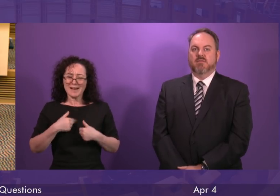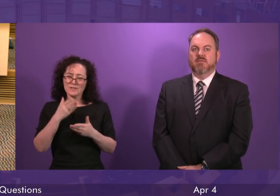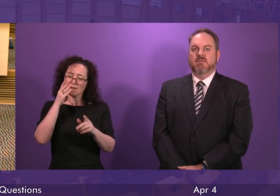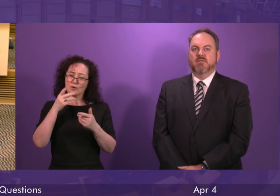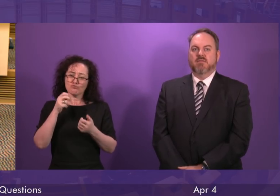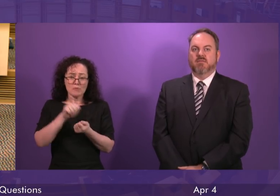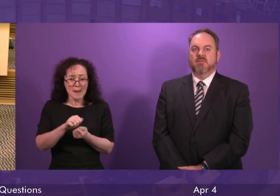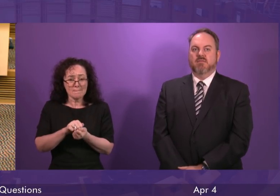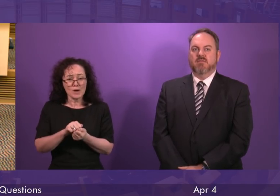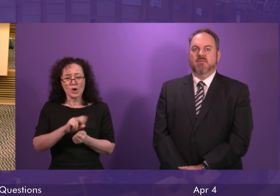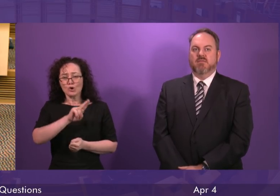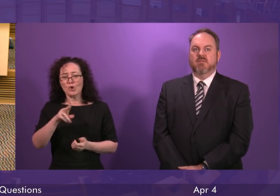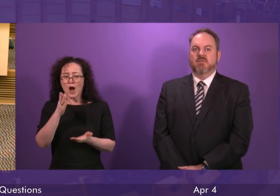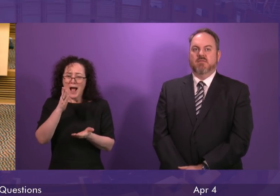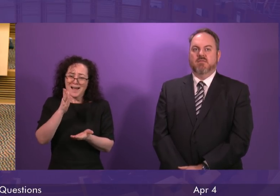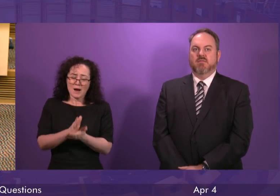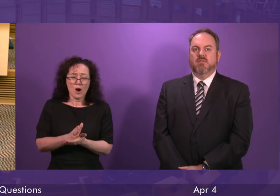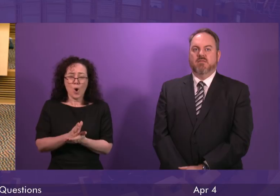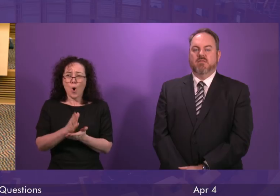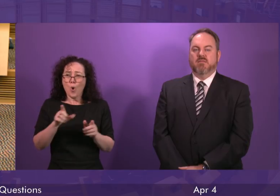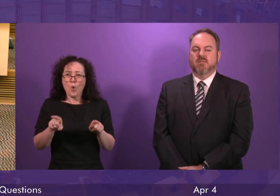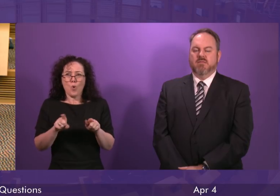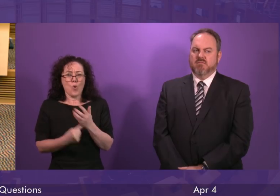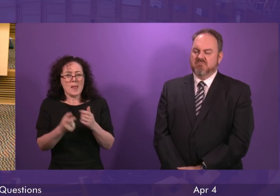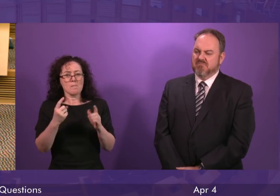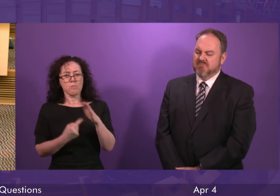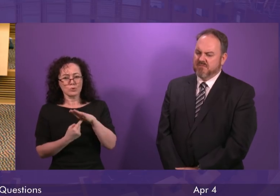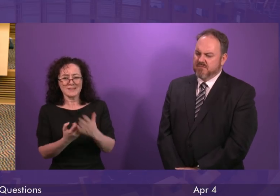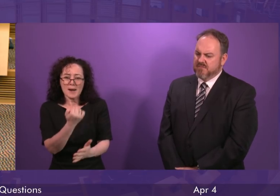in one particular year but by what young people are coming out of school with, and we are